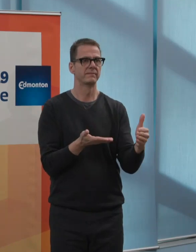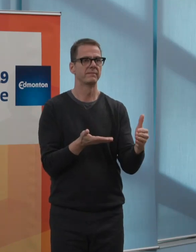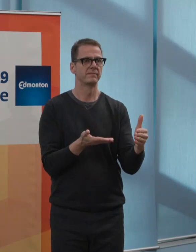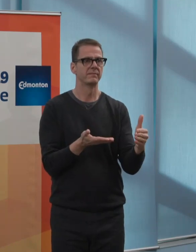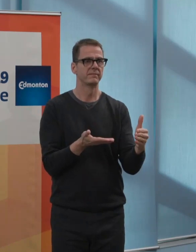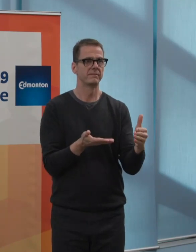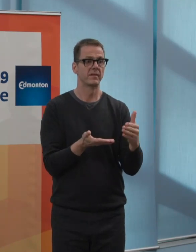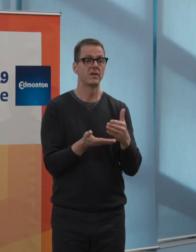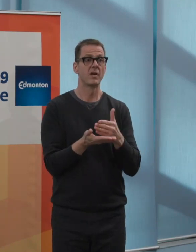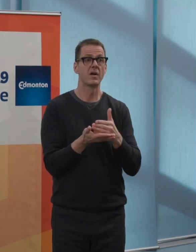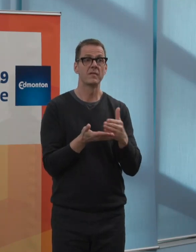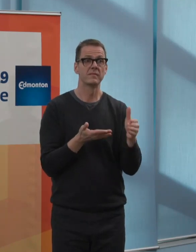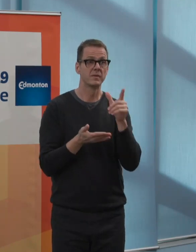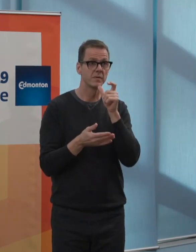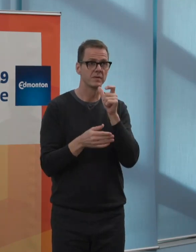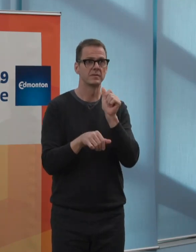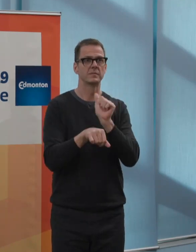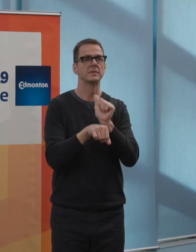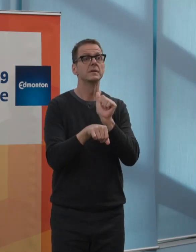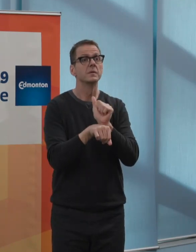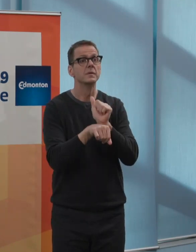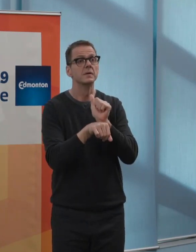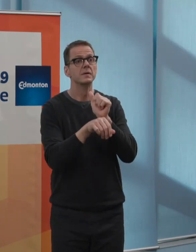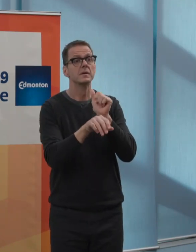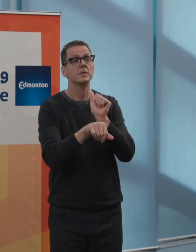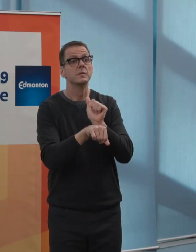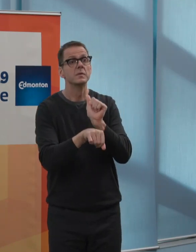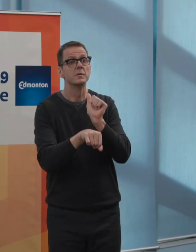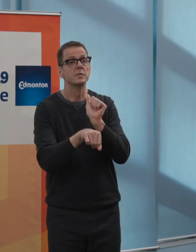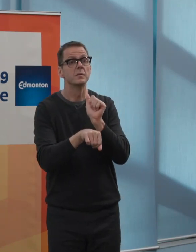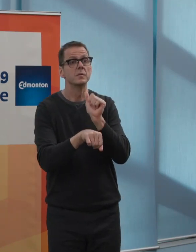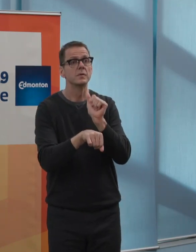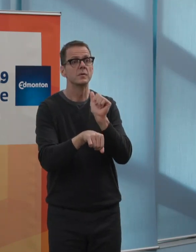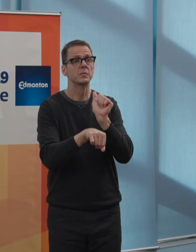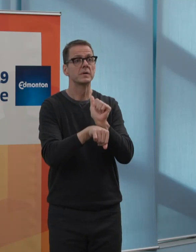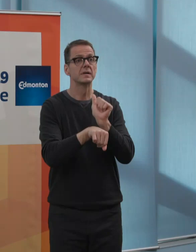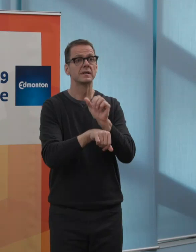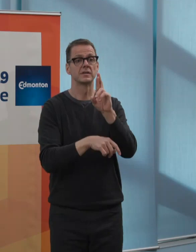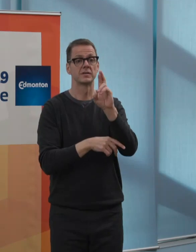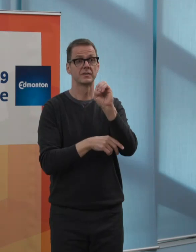these are full-time and part-time cashiers fitness instructors lifeguards